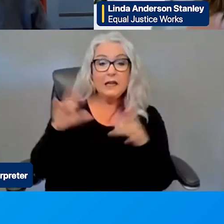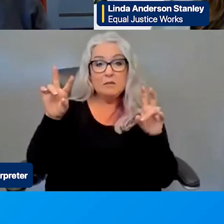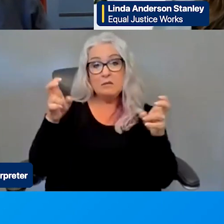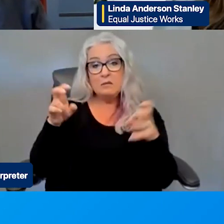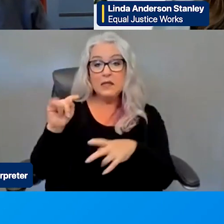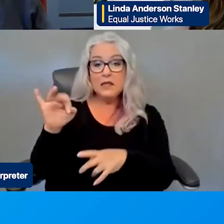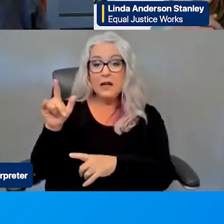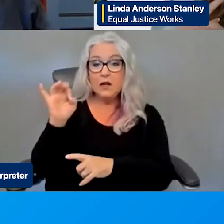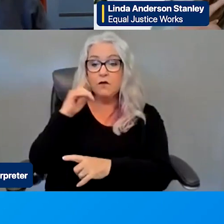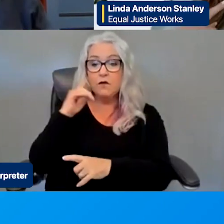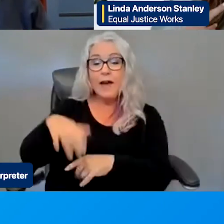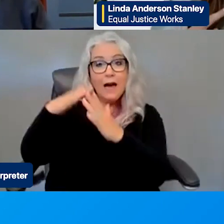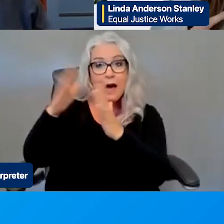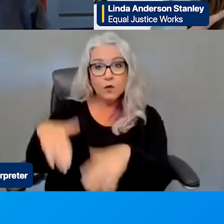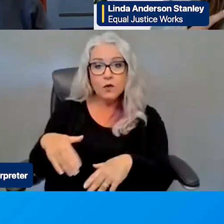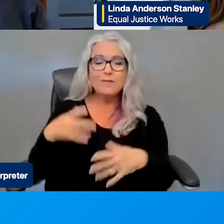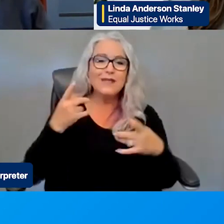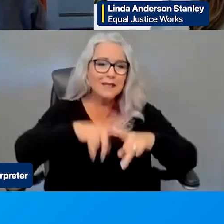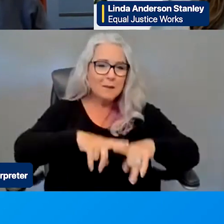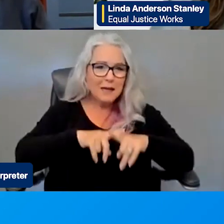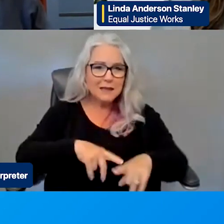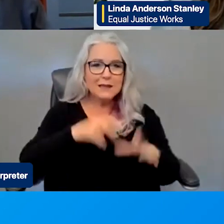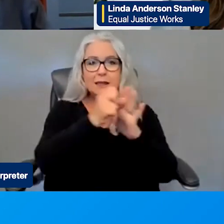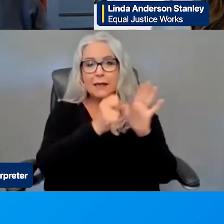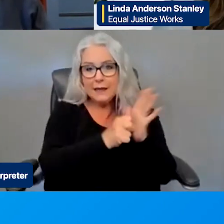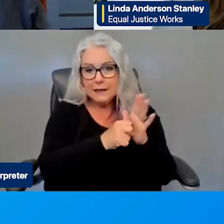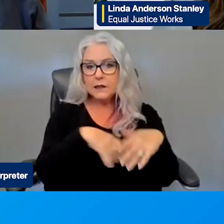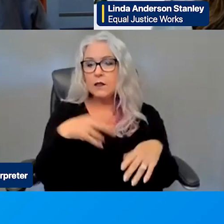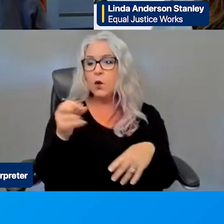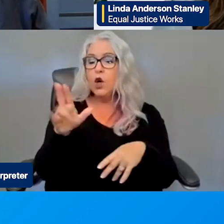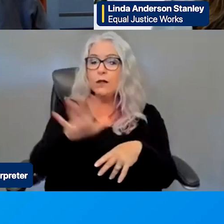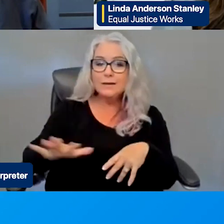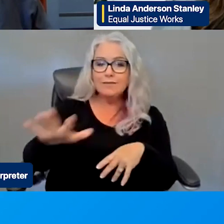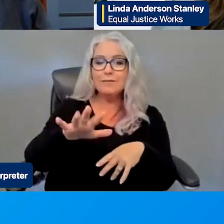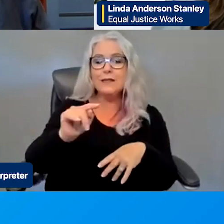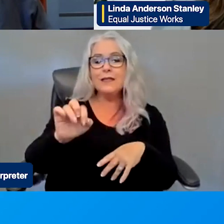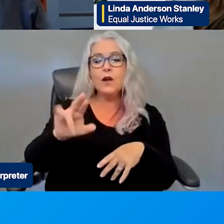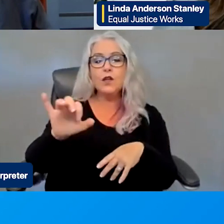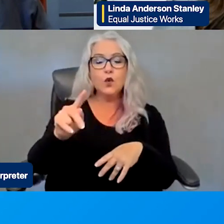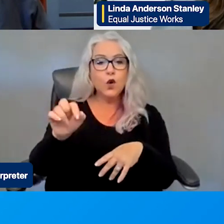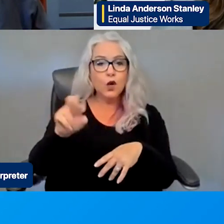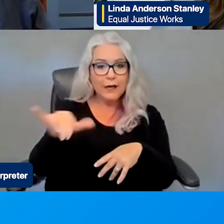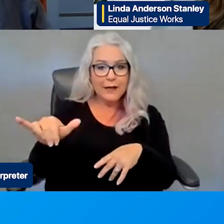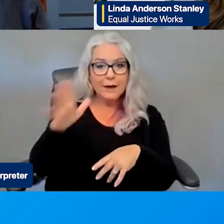on what state you're in or what territory that you're in. And that looks different depending on your culture and